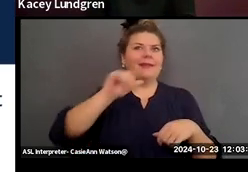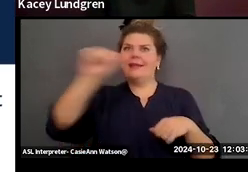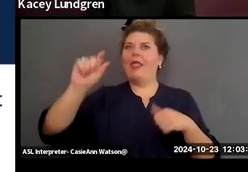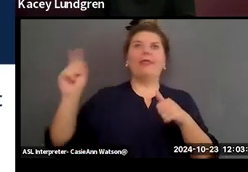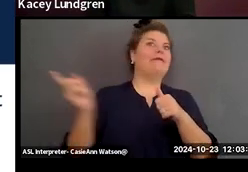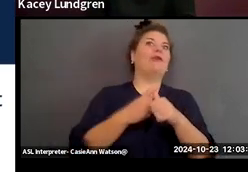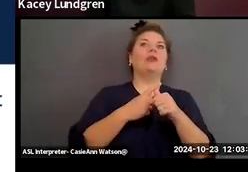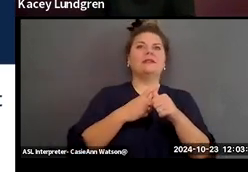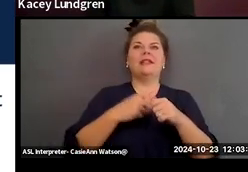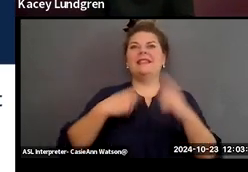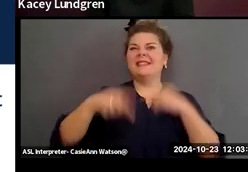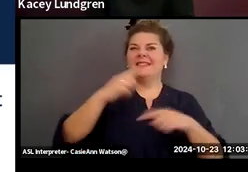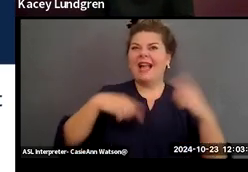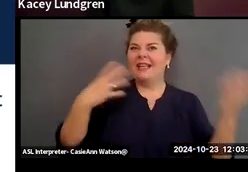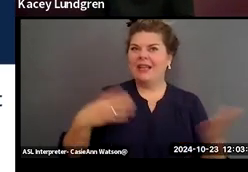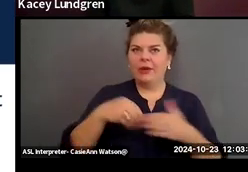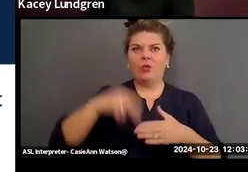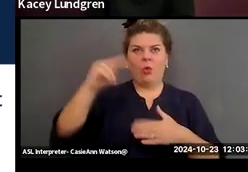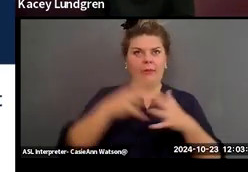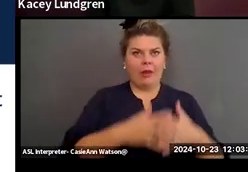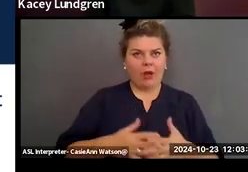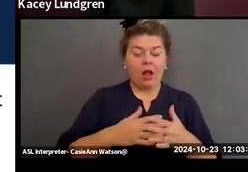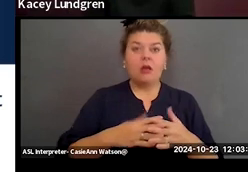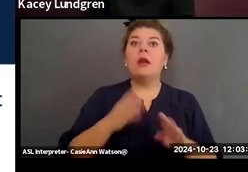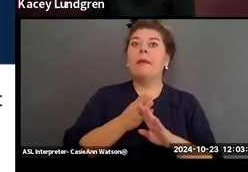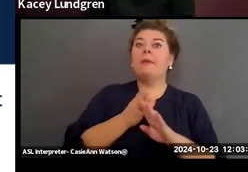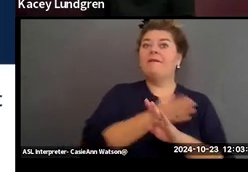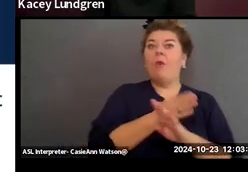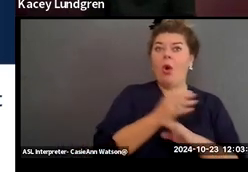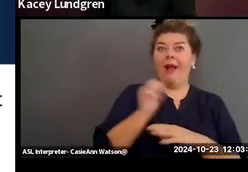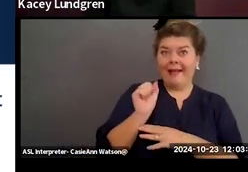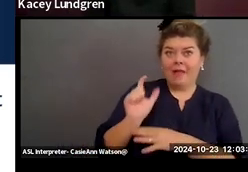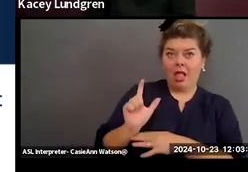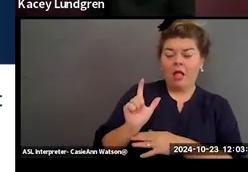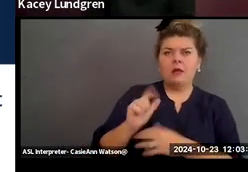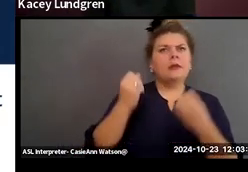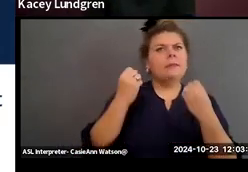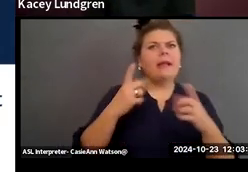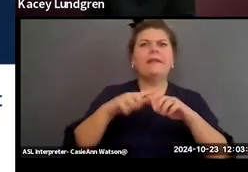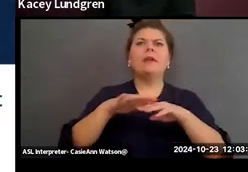in North America. Before ASL, there were many Native American sign languages